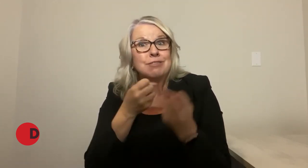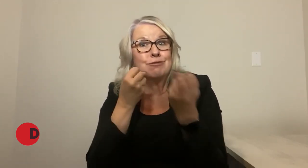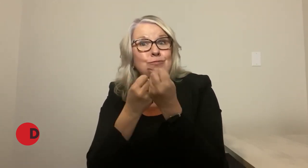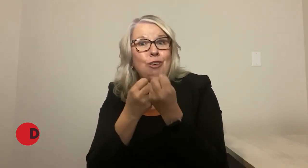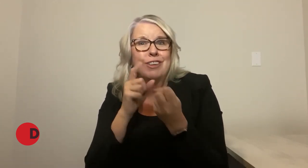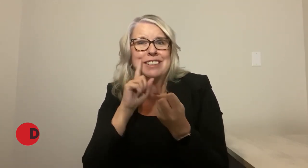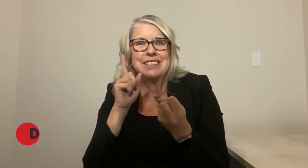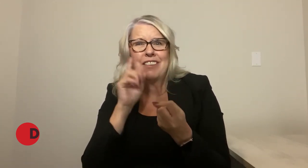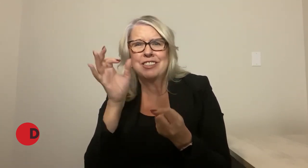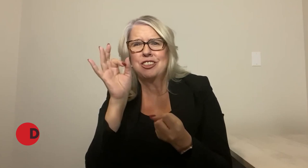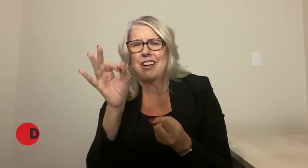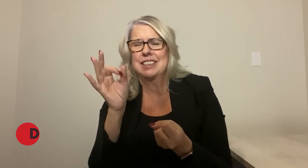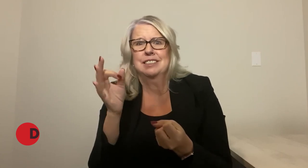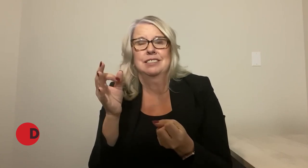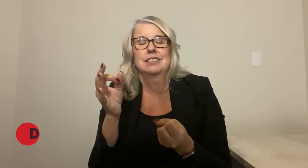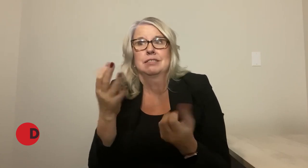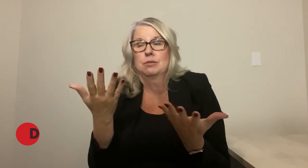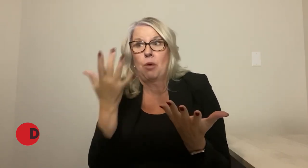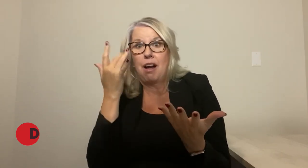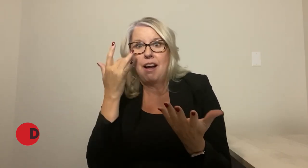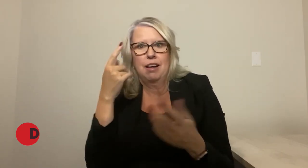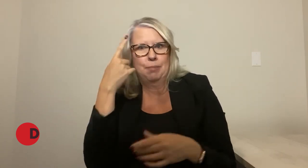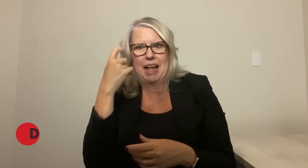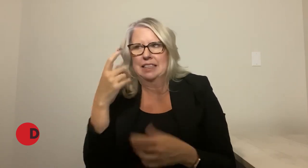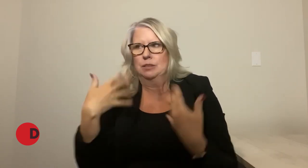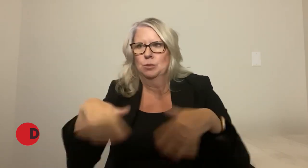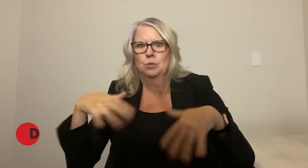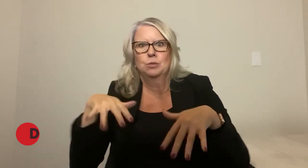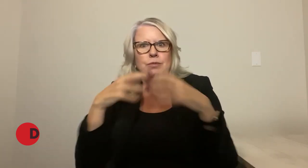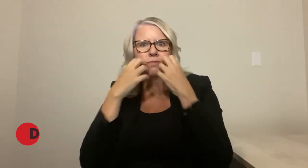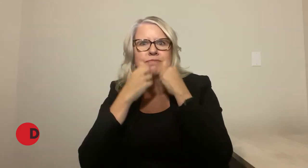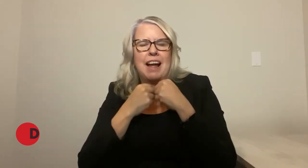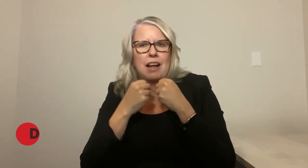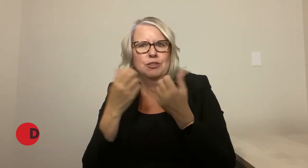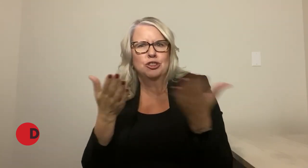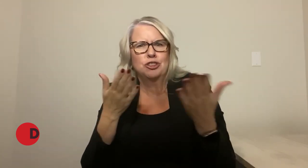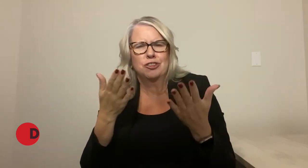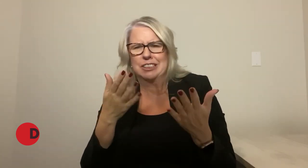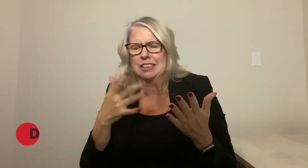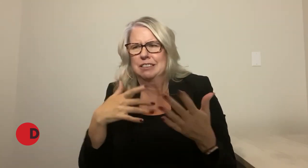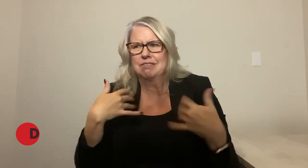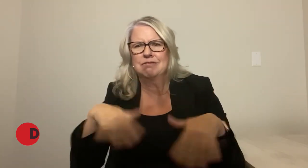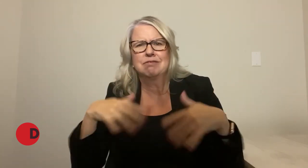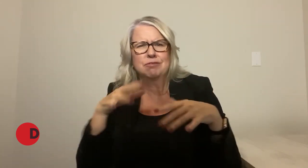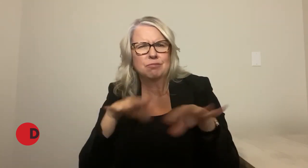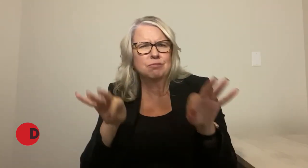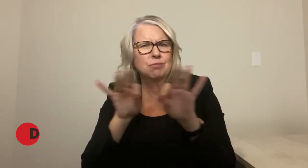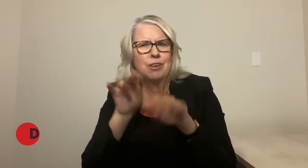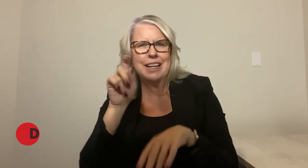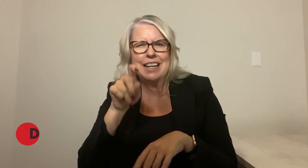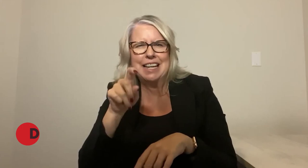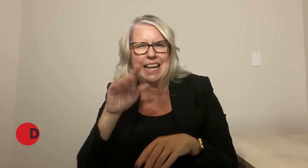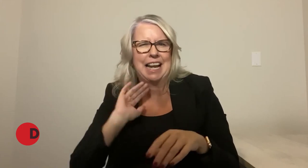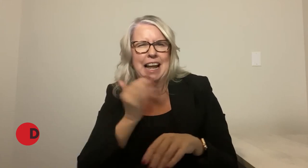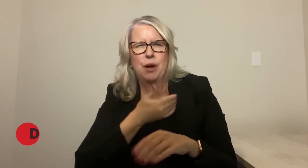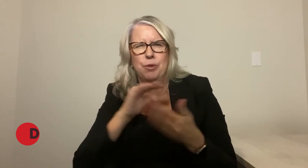We support DeafDots because it is a valuable service and an important need